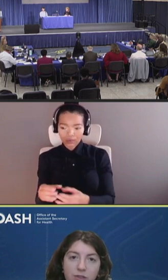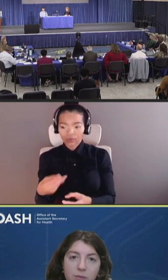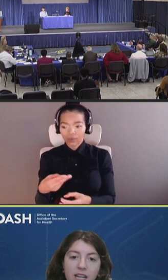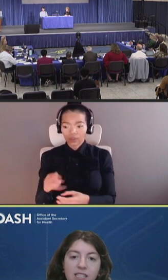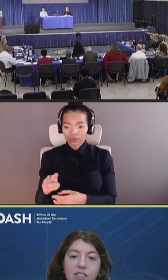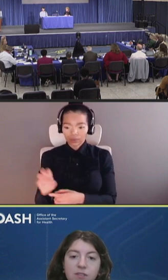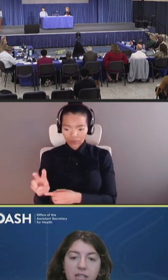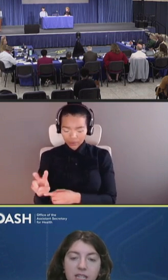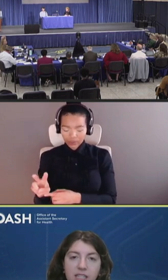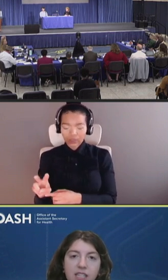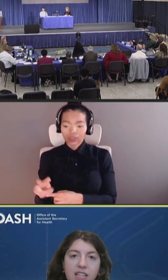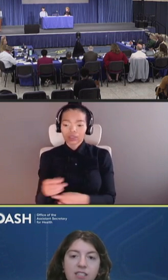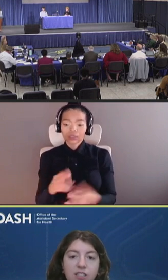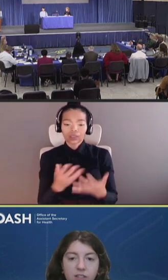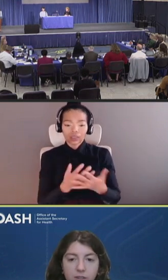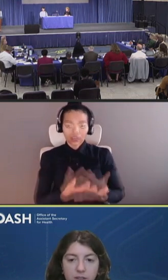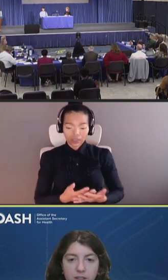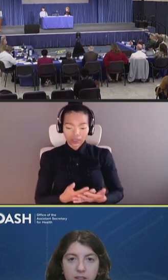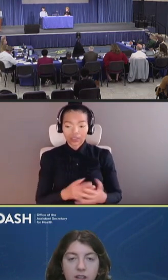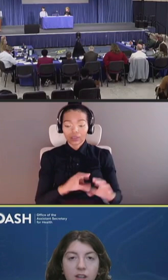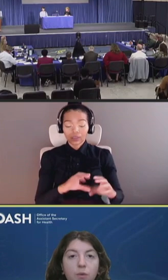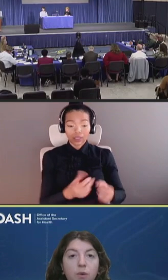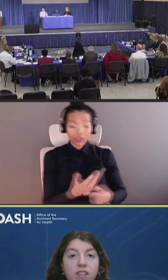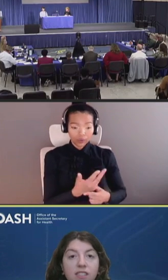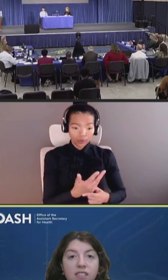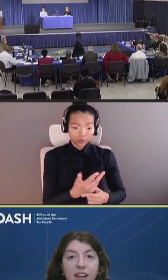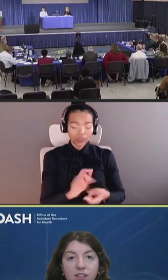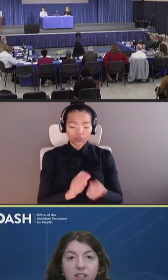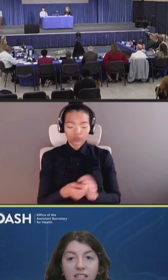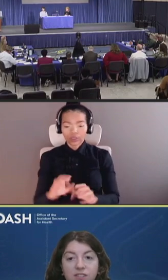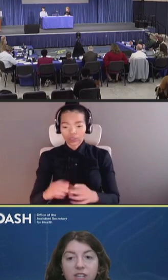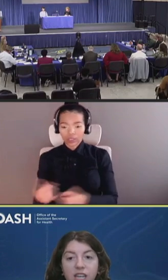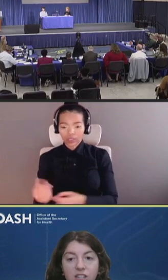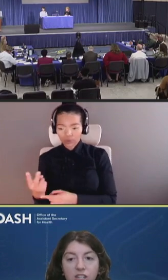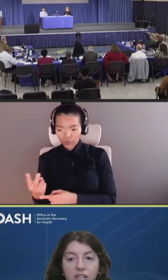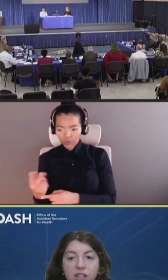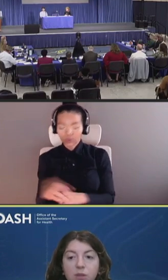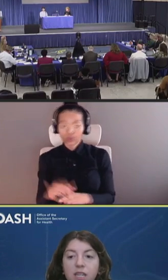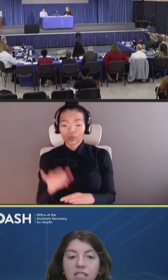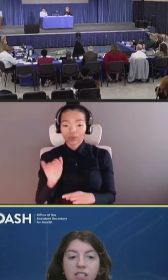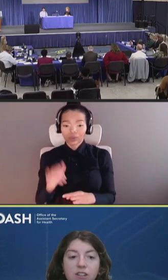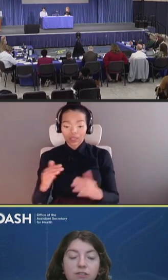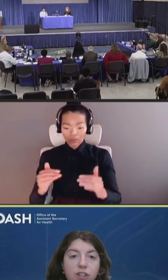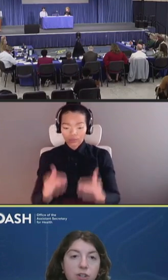from Class III to Class II. With this down classification, it could be easier for new